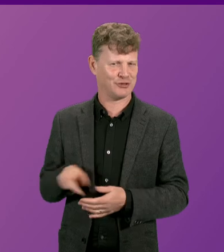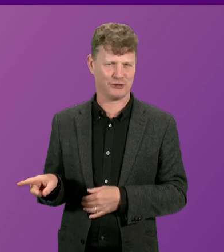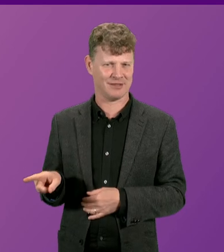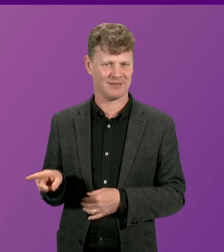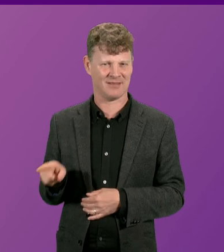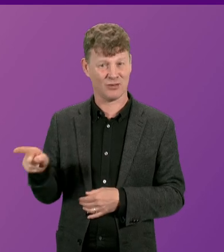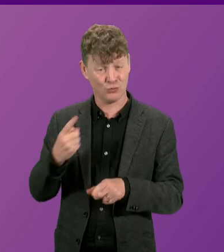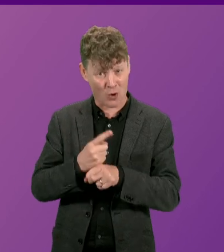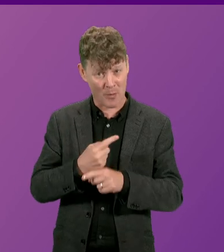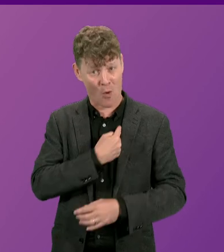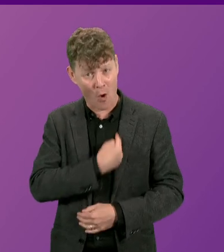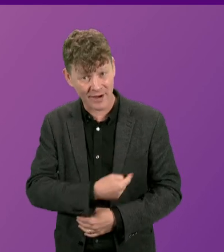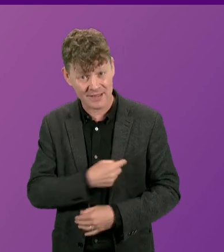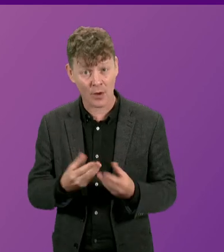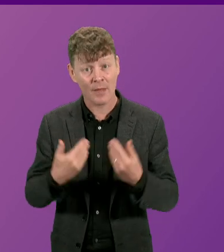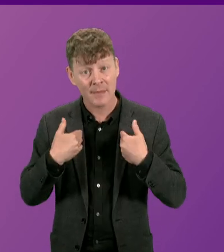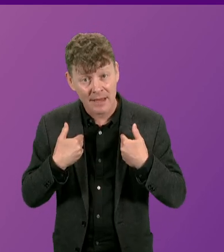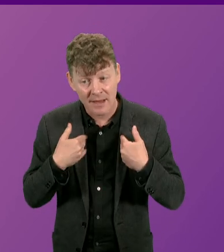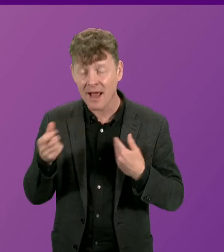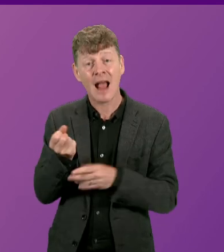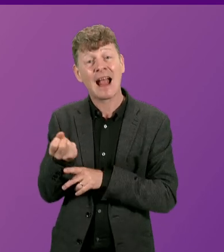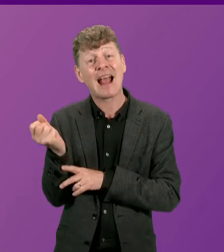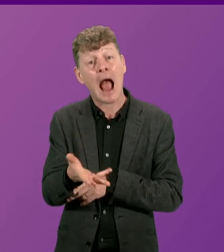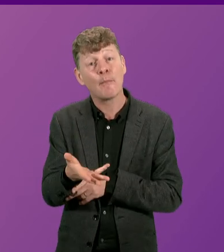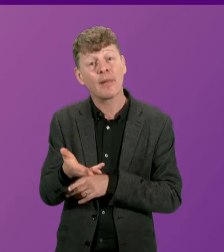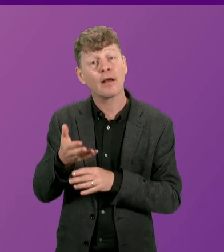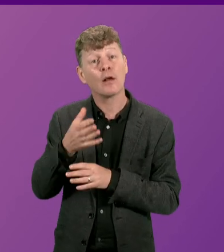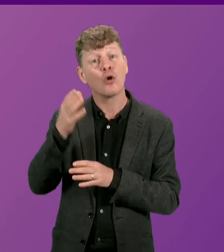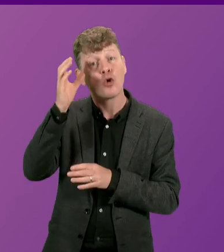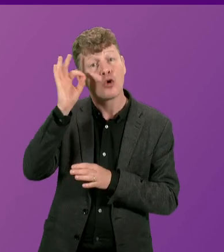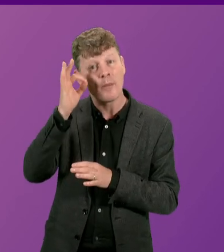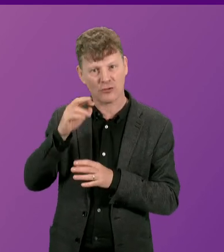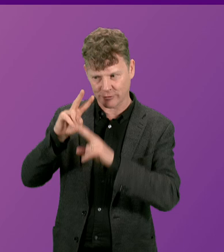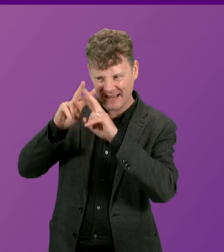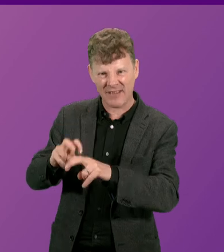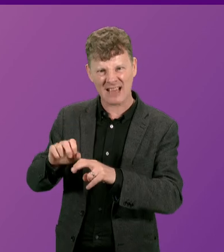of honesty with me, when the Gambling Commission is investigating the alleged conduct of senior